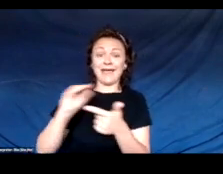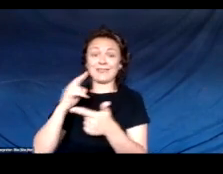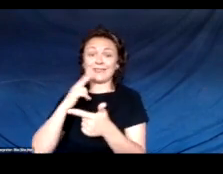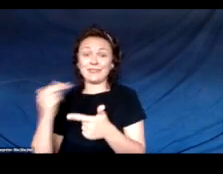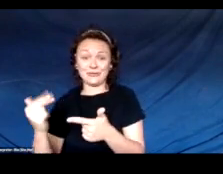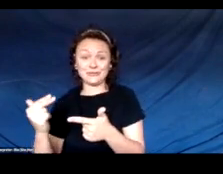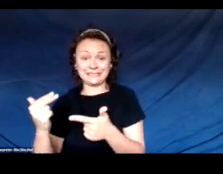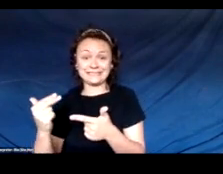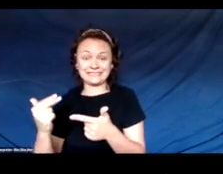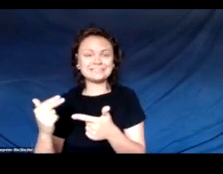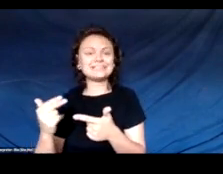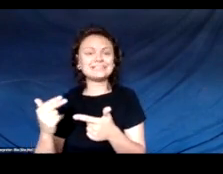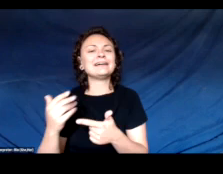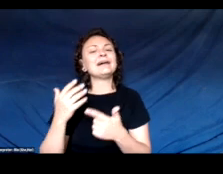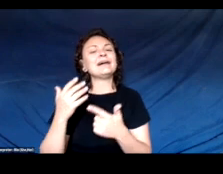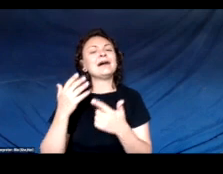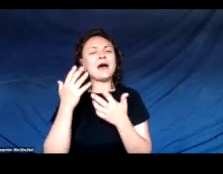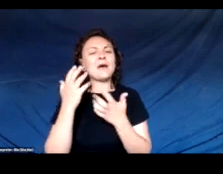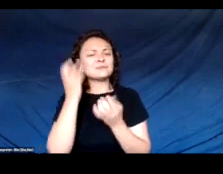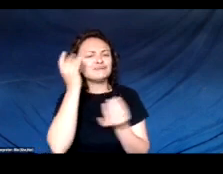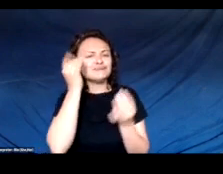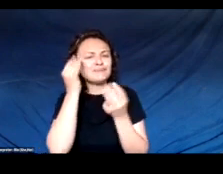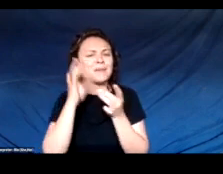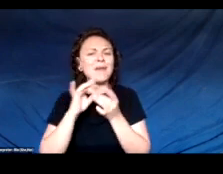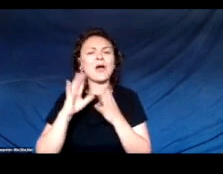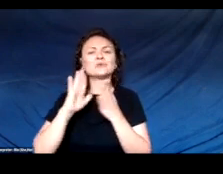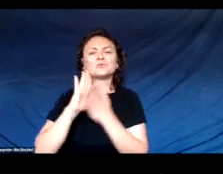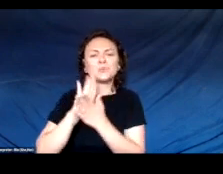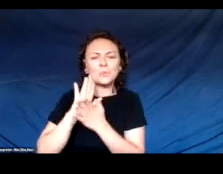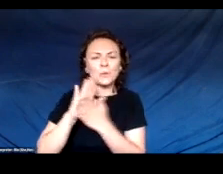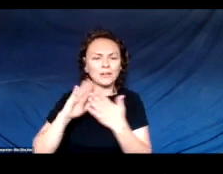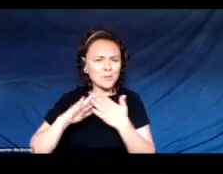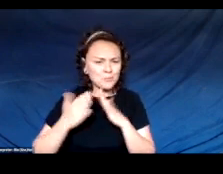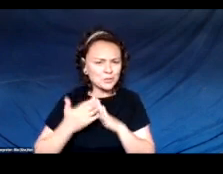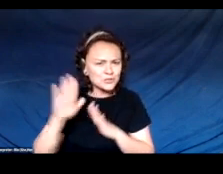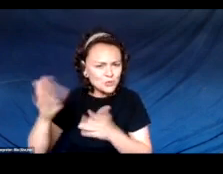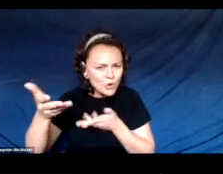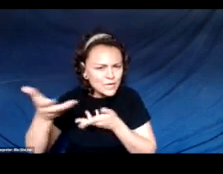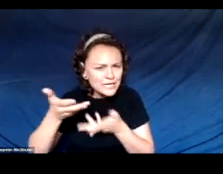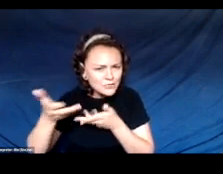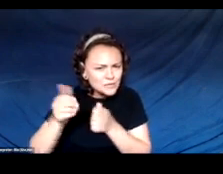interactions with school communities. How is your experience there?